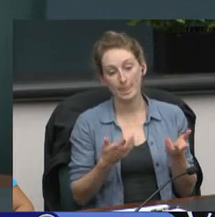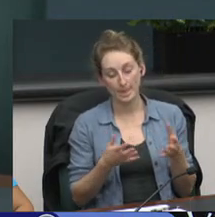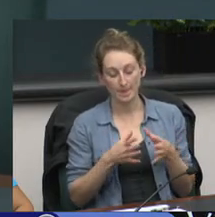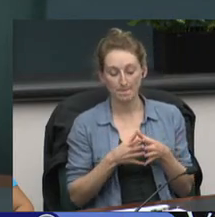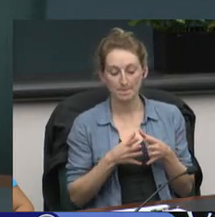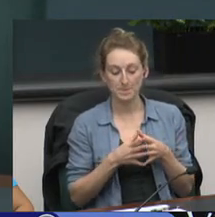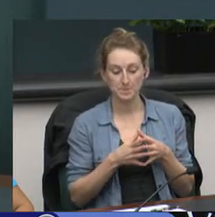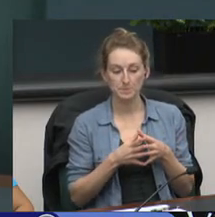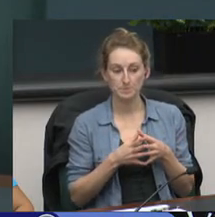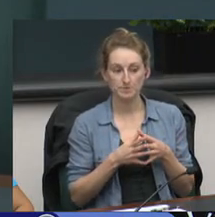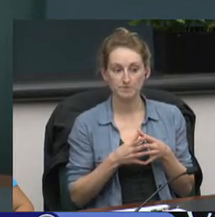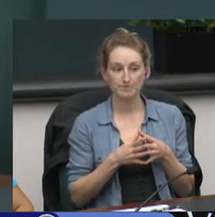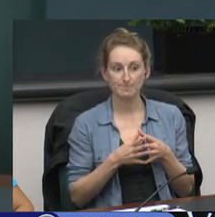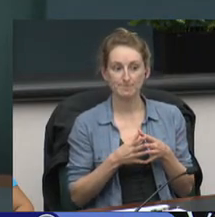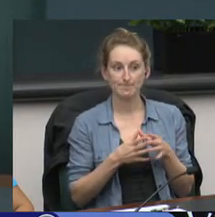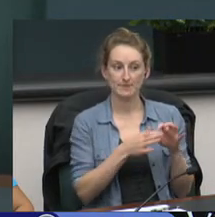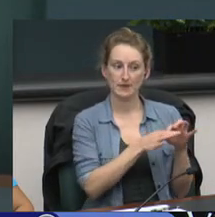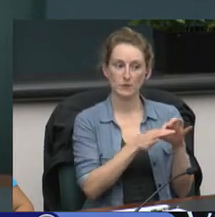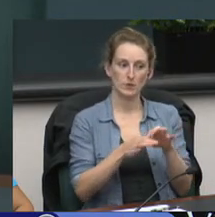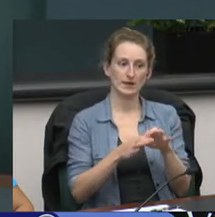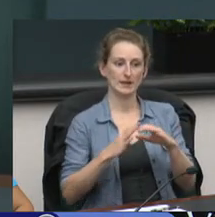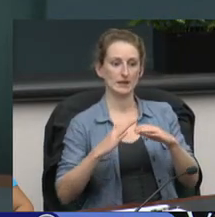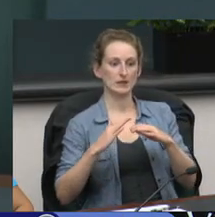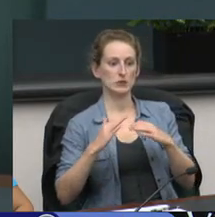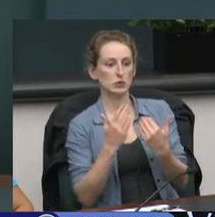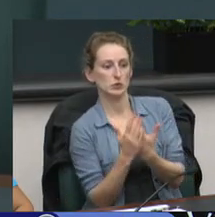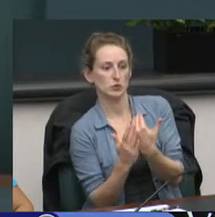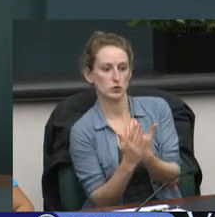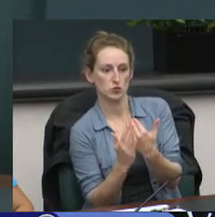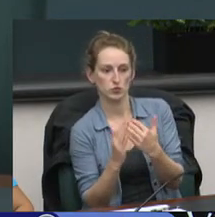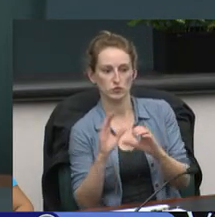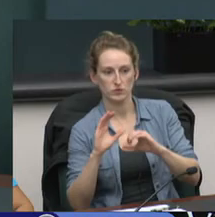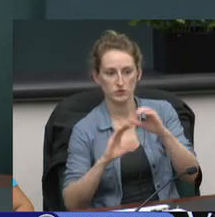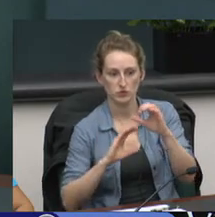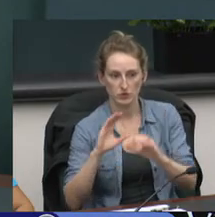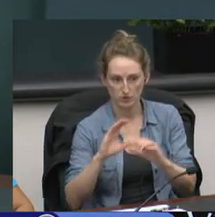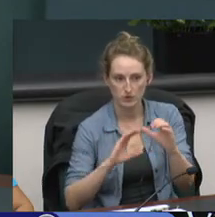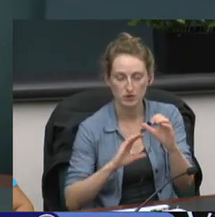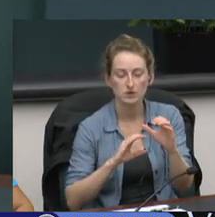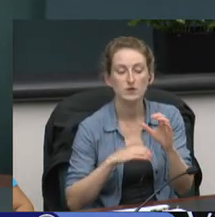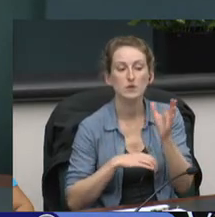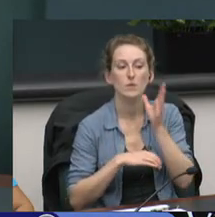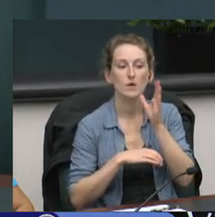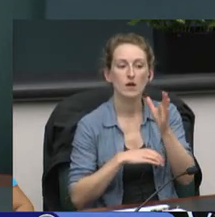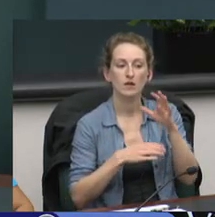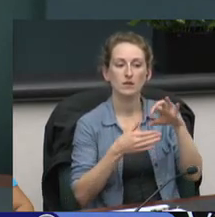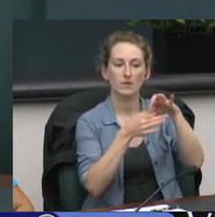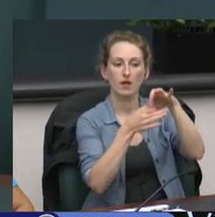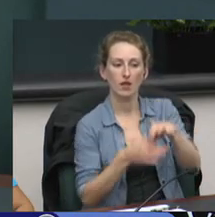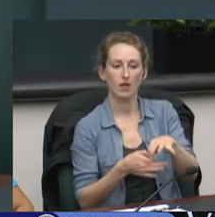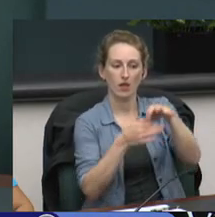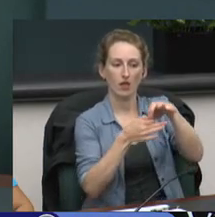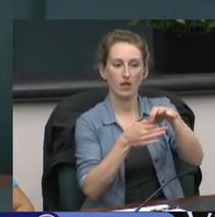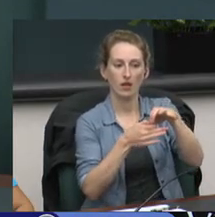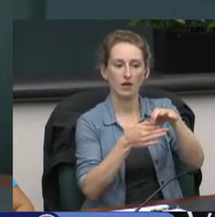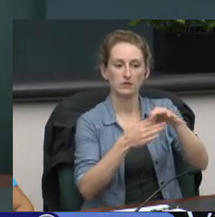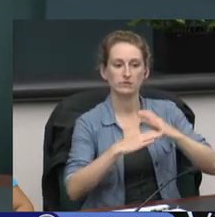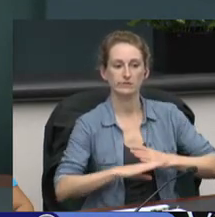new construction new construction and substantial improvements shall be anchored to prevent floatation collapse or lateral movement of the structure but